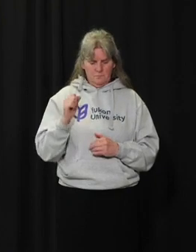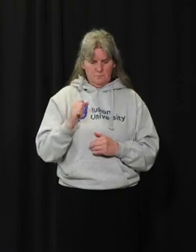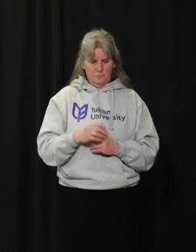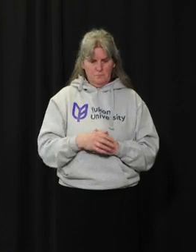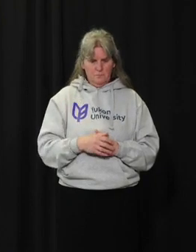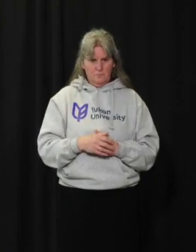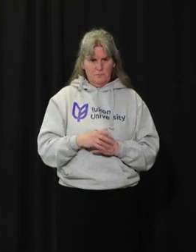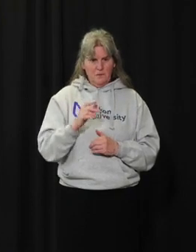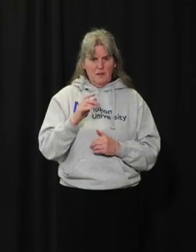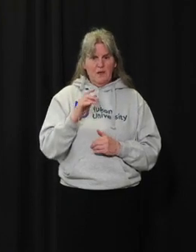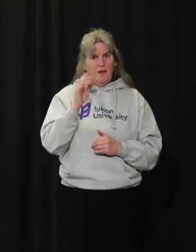Reporter: